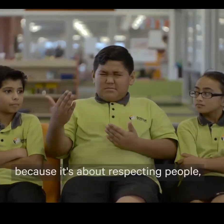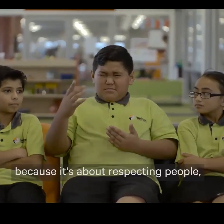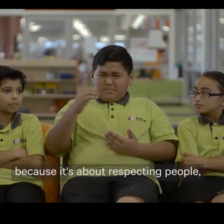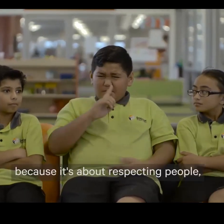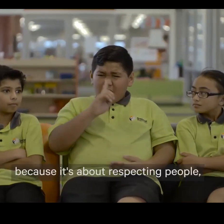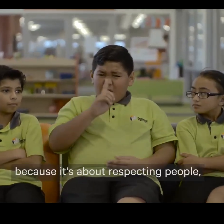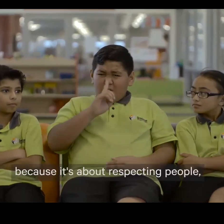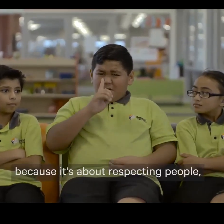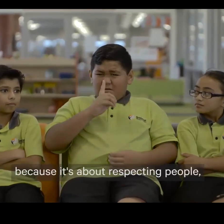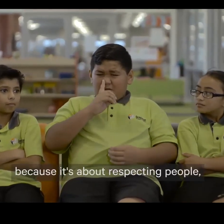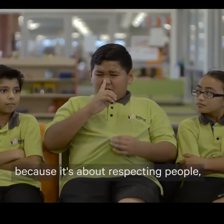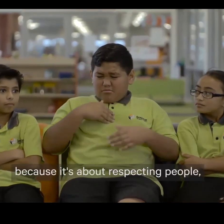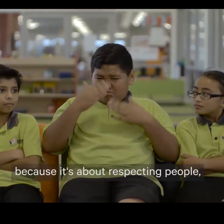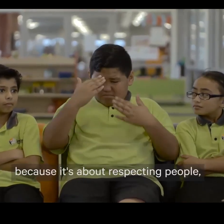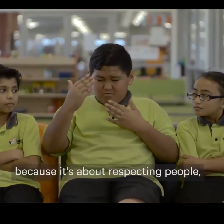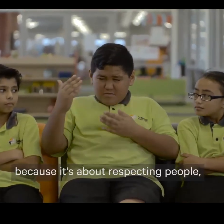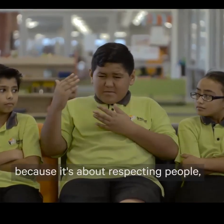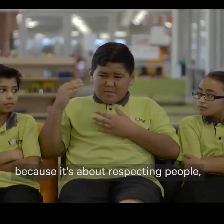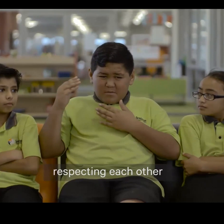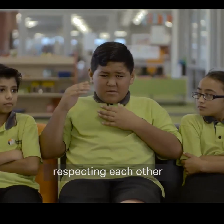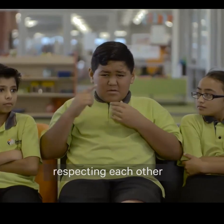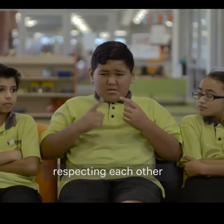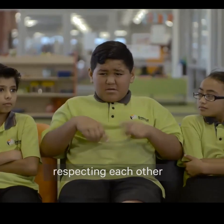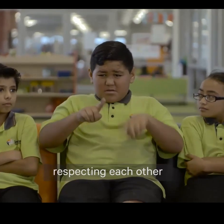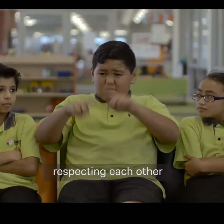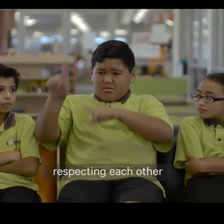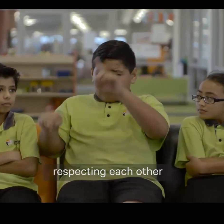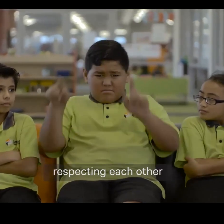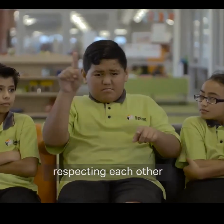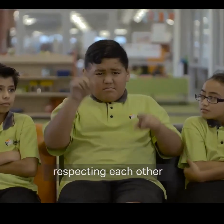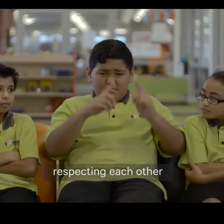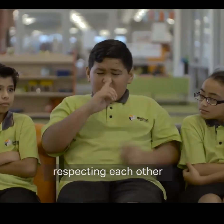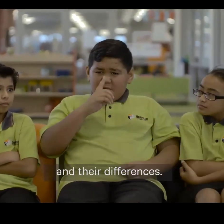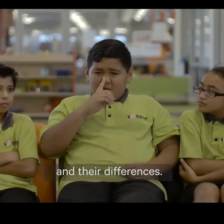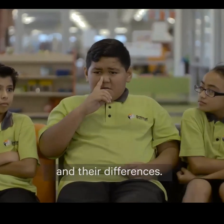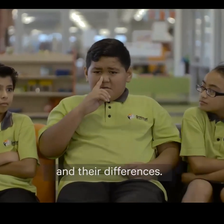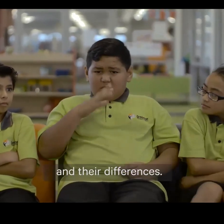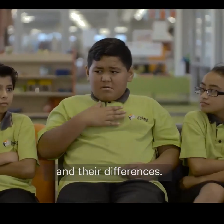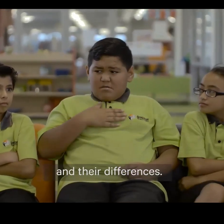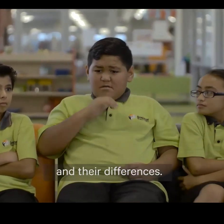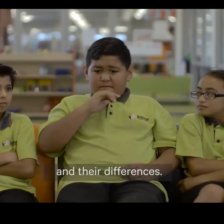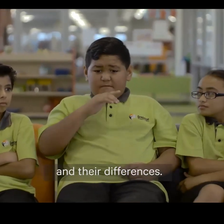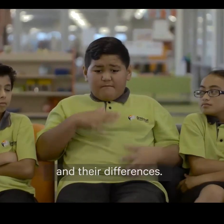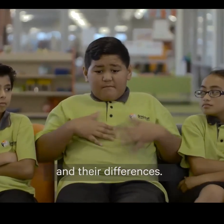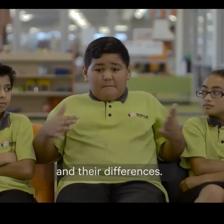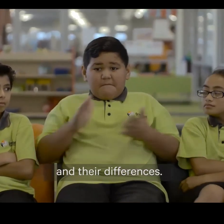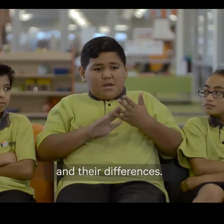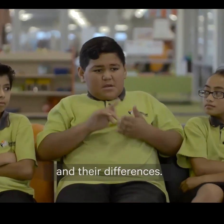because it's about respecting people, respecting each other. And their differences.